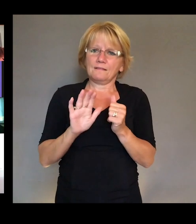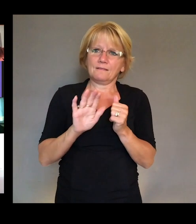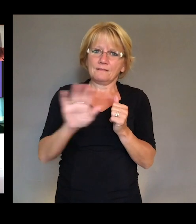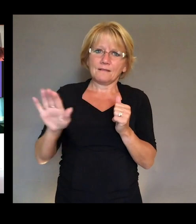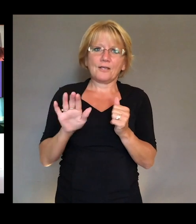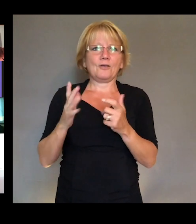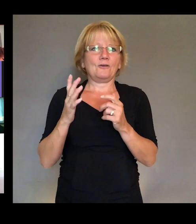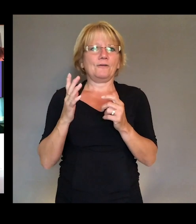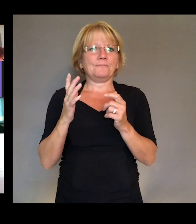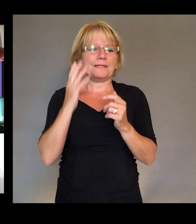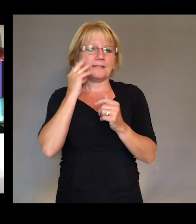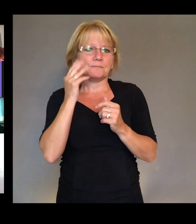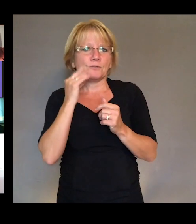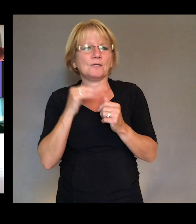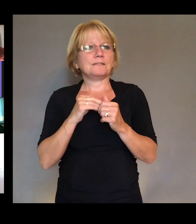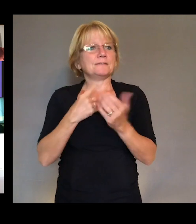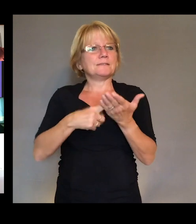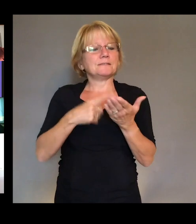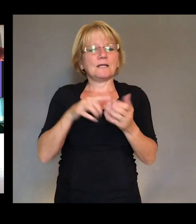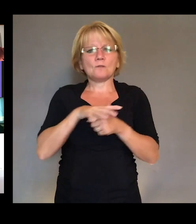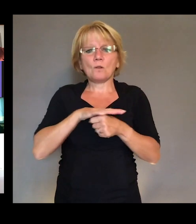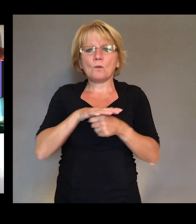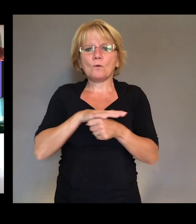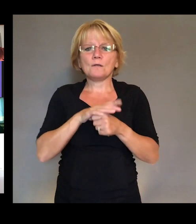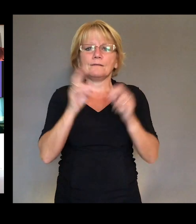Bring in local media, bring in local issues.